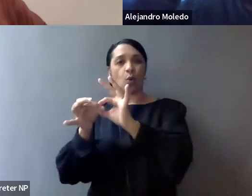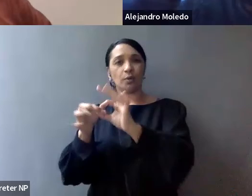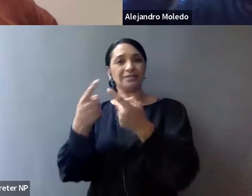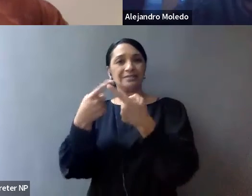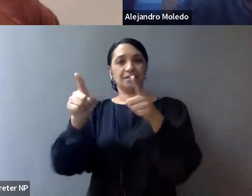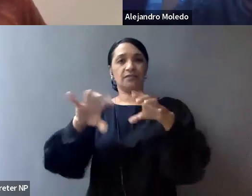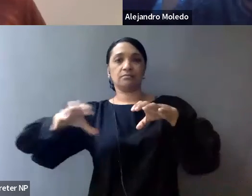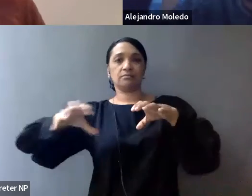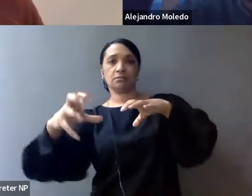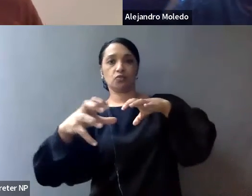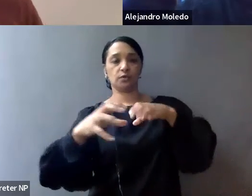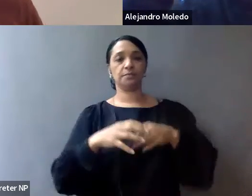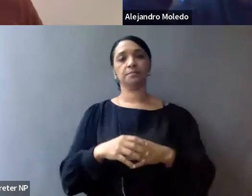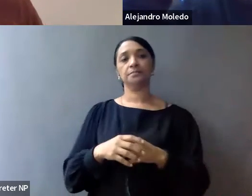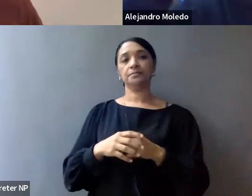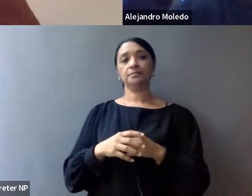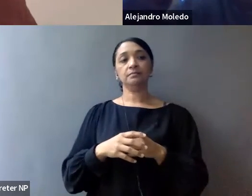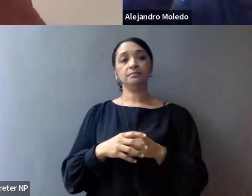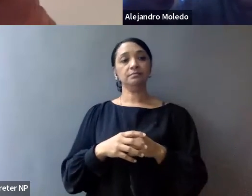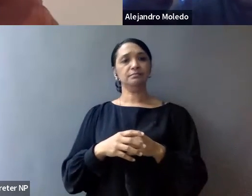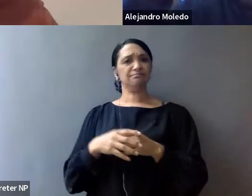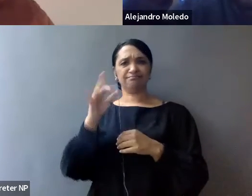It's an excellent question: why did it take so long?